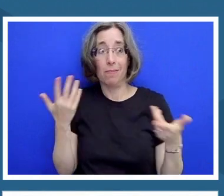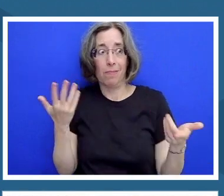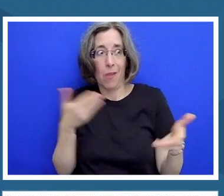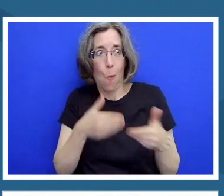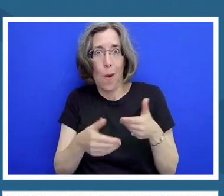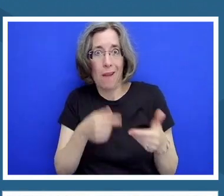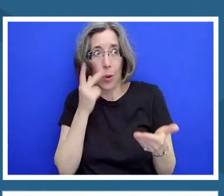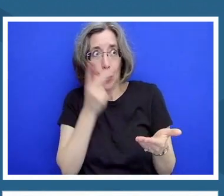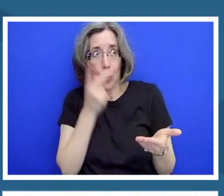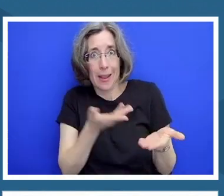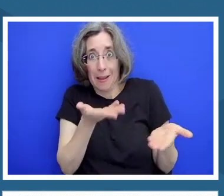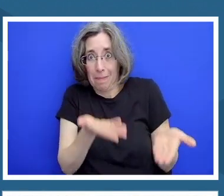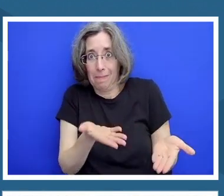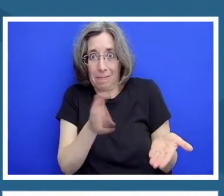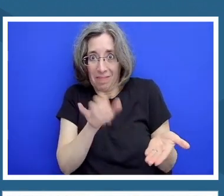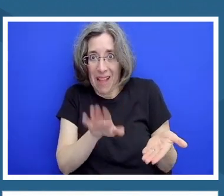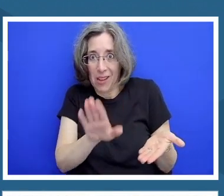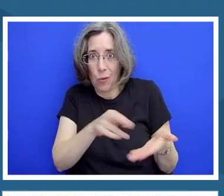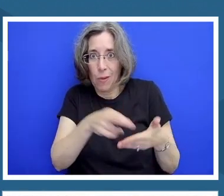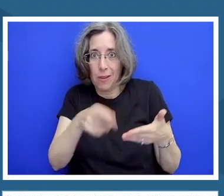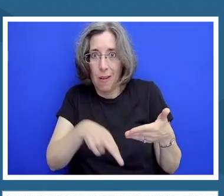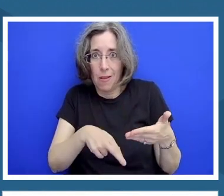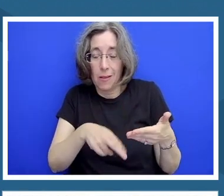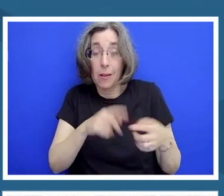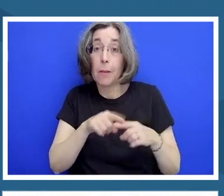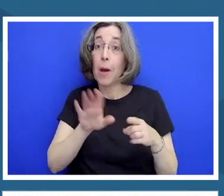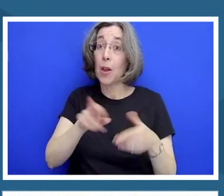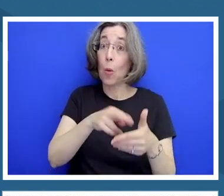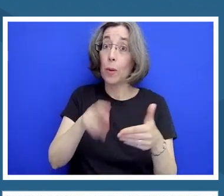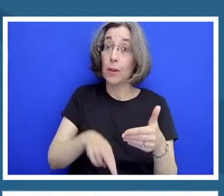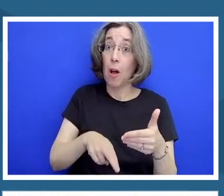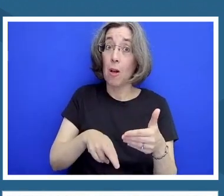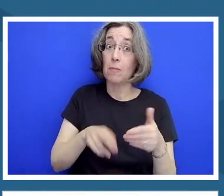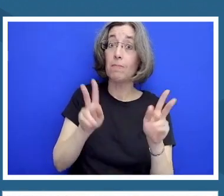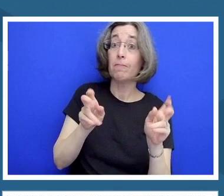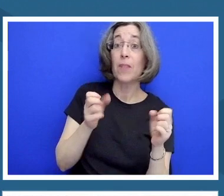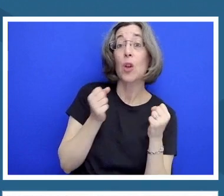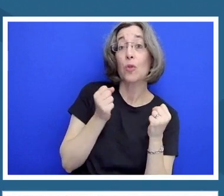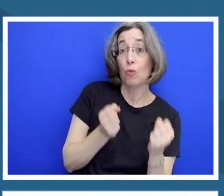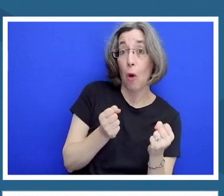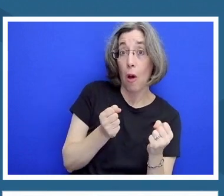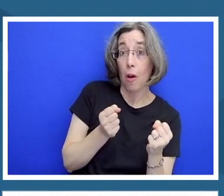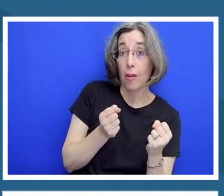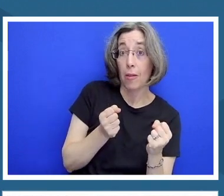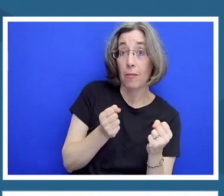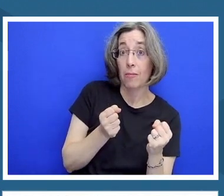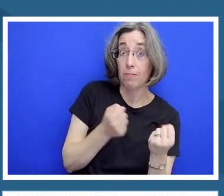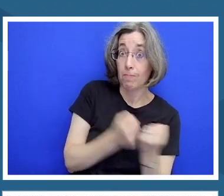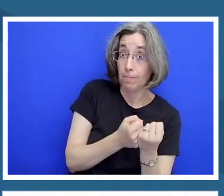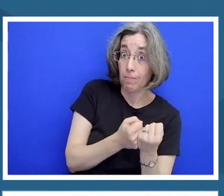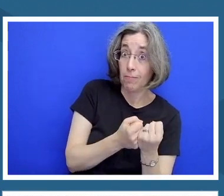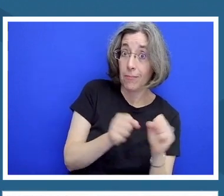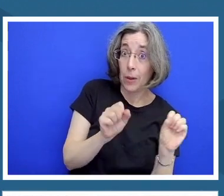can you say that your result is strong